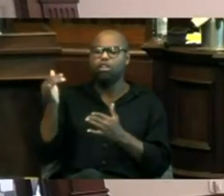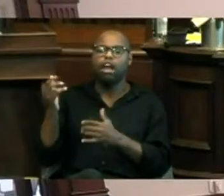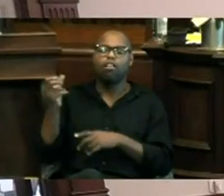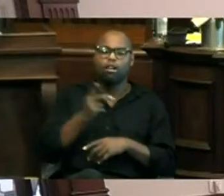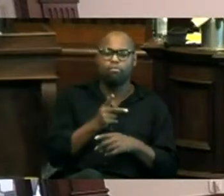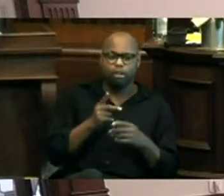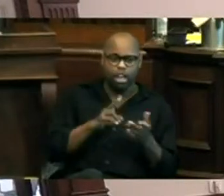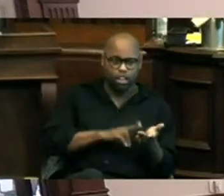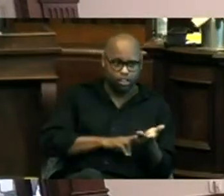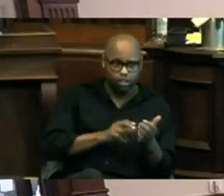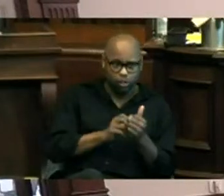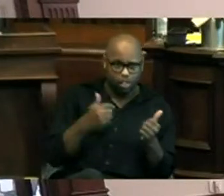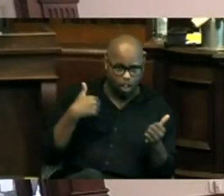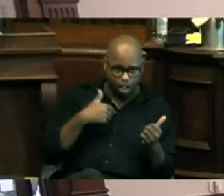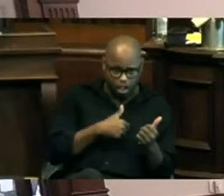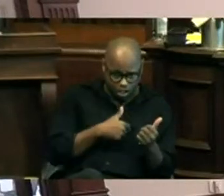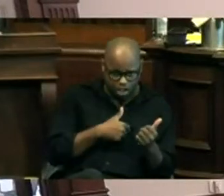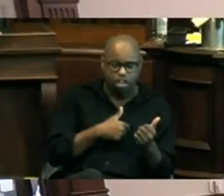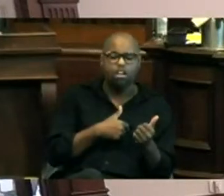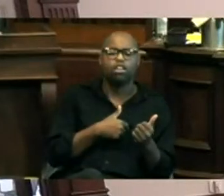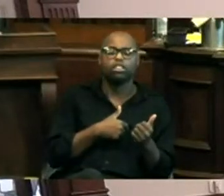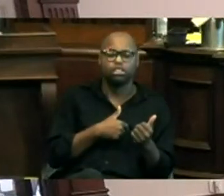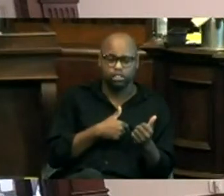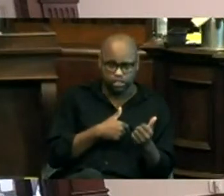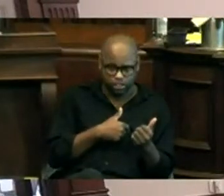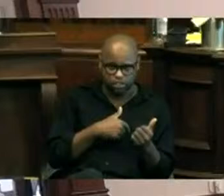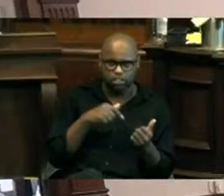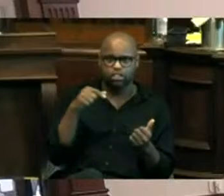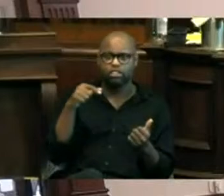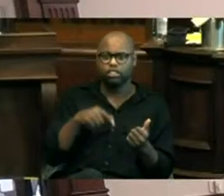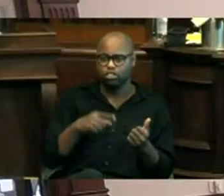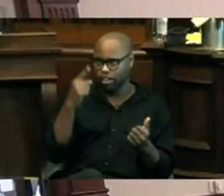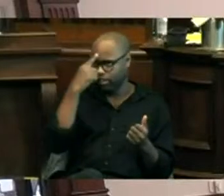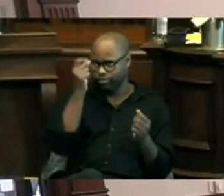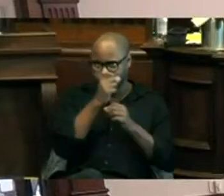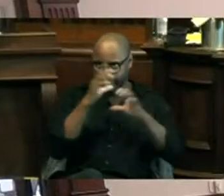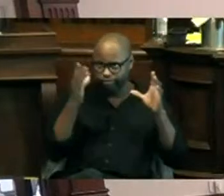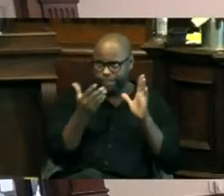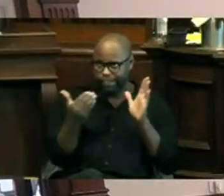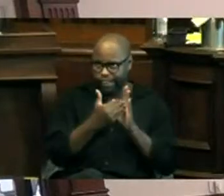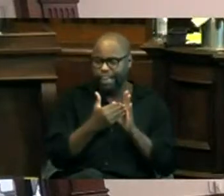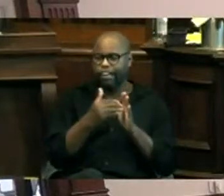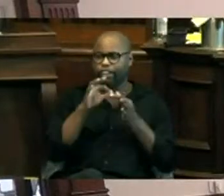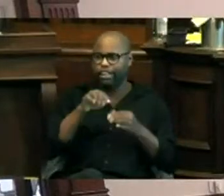rejected by the one of the boards. So they're coming back